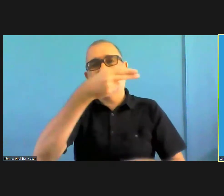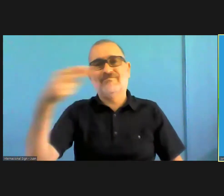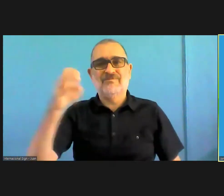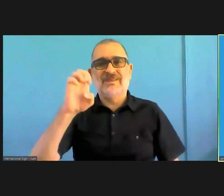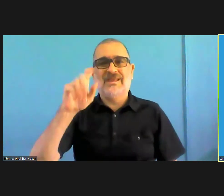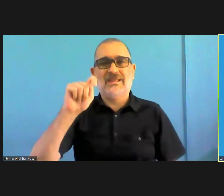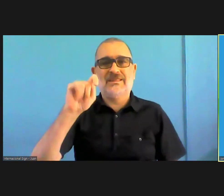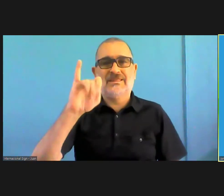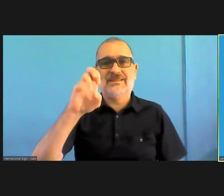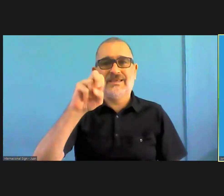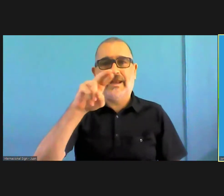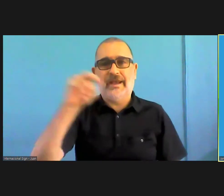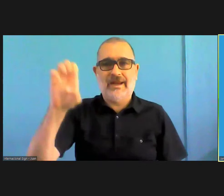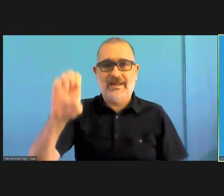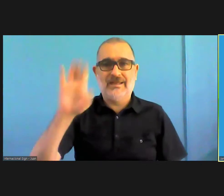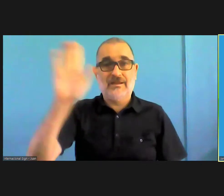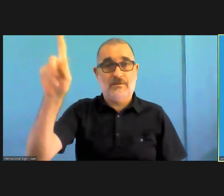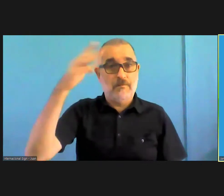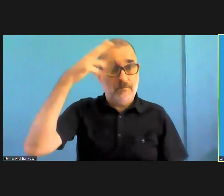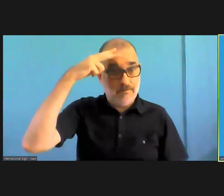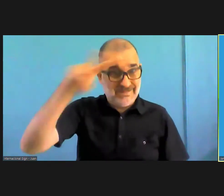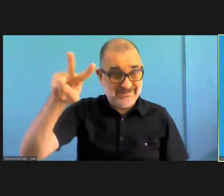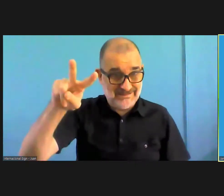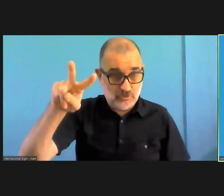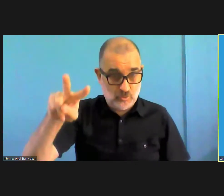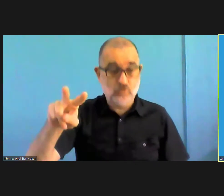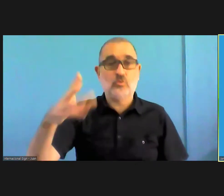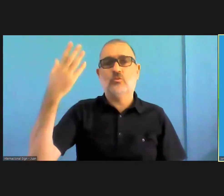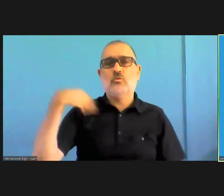This compact calls on member states to transform their health systems, based on the